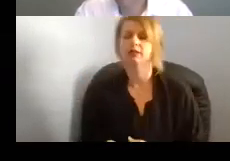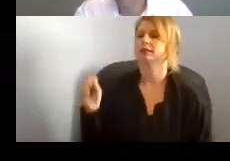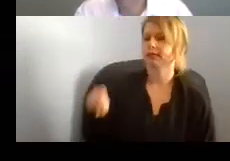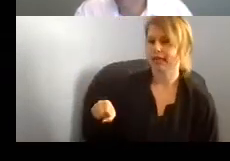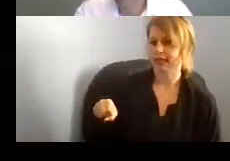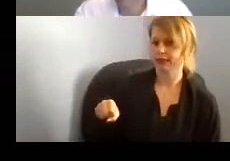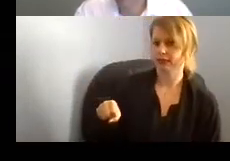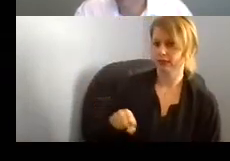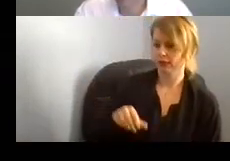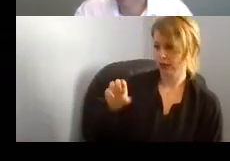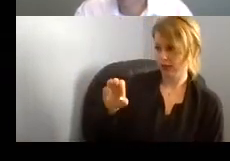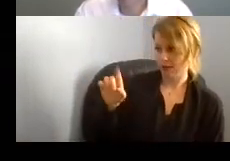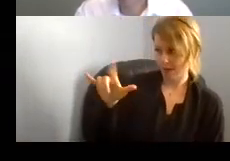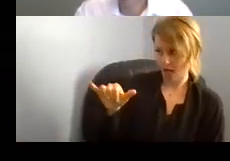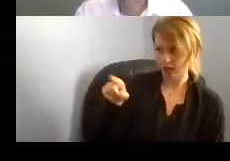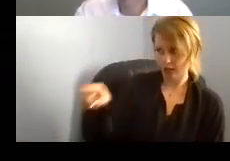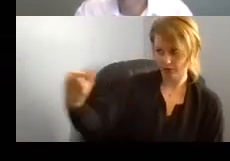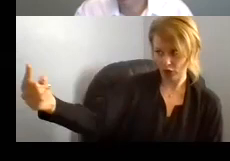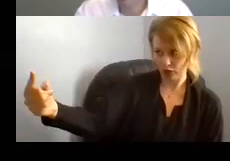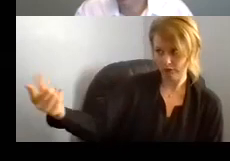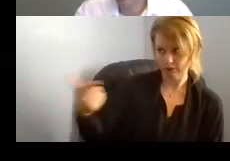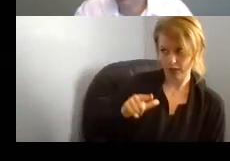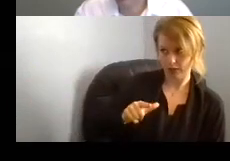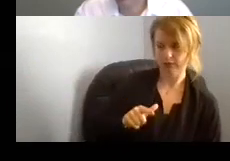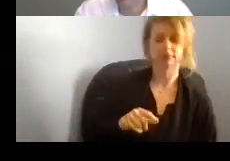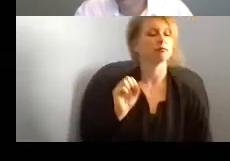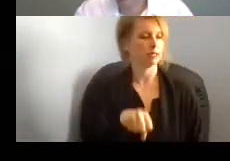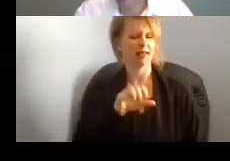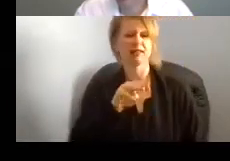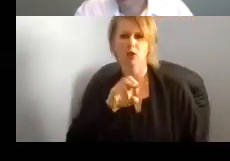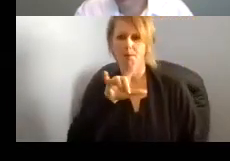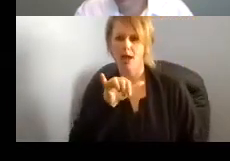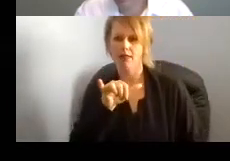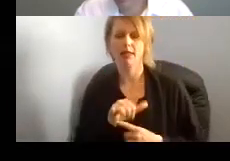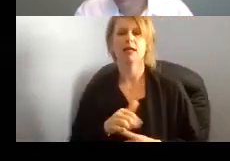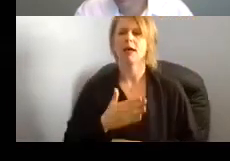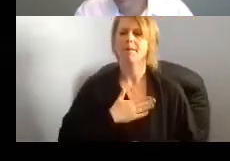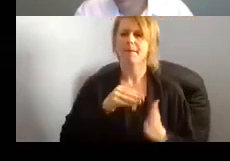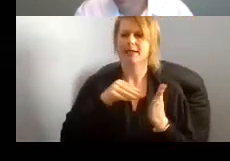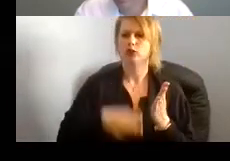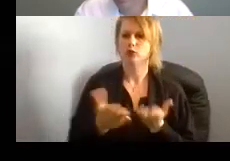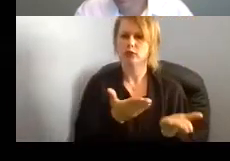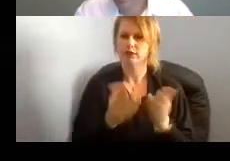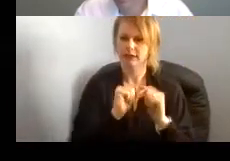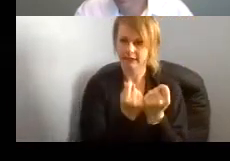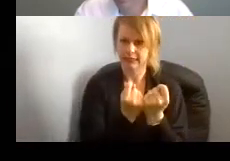take the first? And I’ll take the next. - Sure. I can take the first one. First one is, my student services team has been approaching admin about